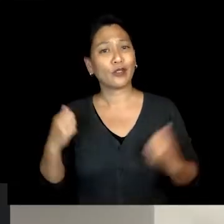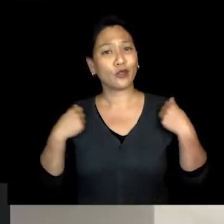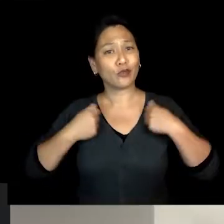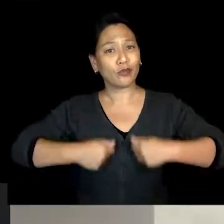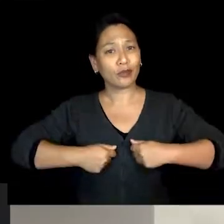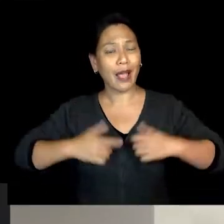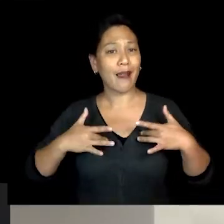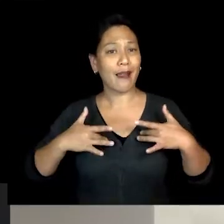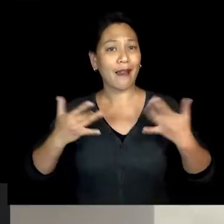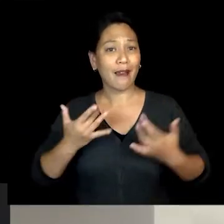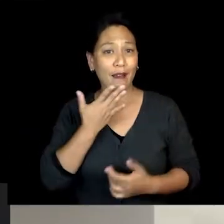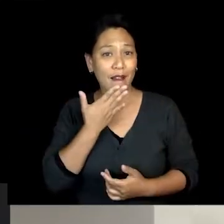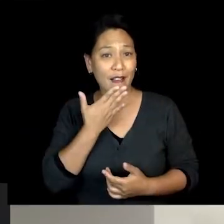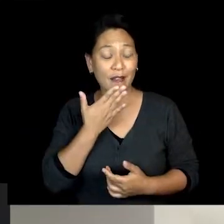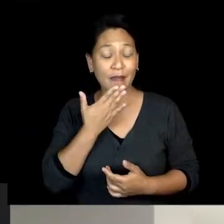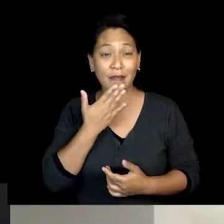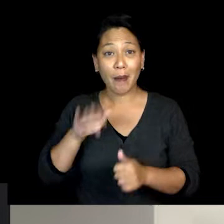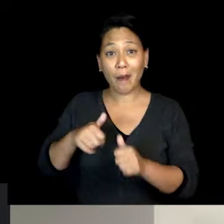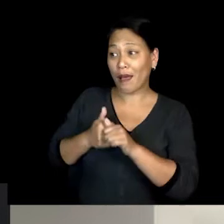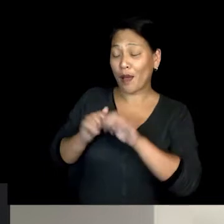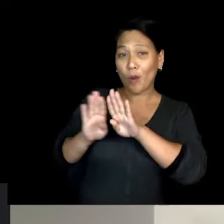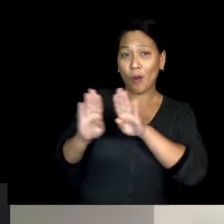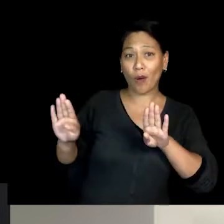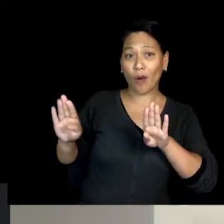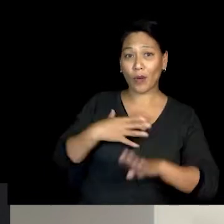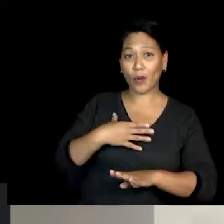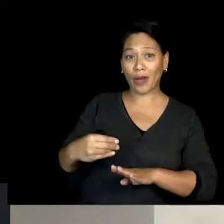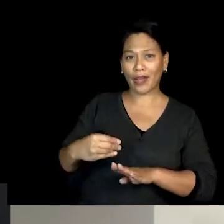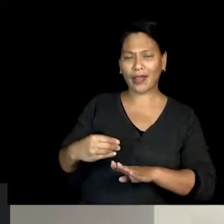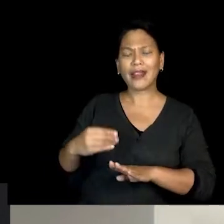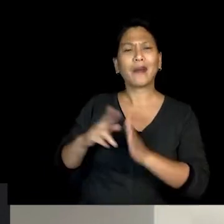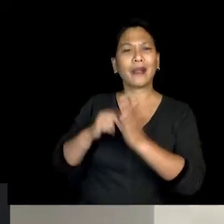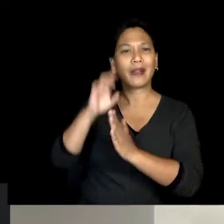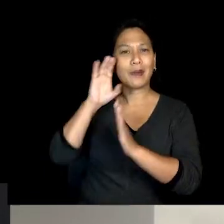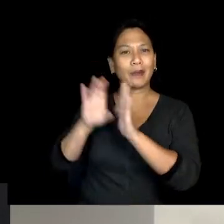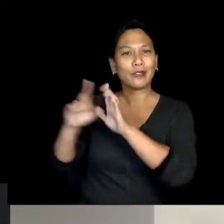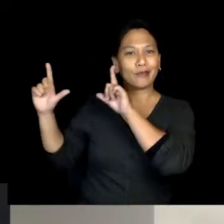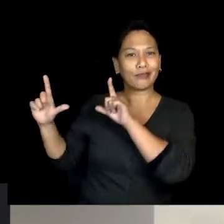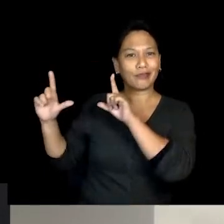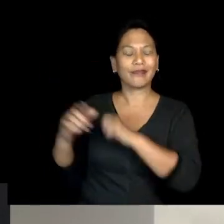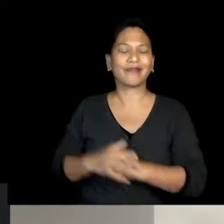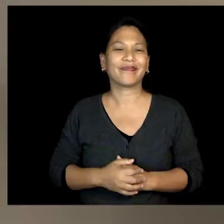and I'm wearing a light coloured cable knit sweater. And behind me is a white wall with a painting on it.